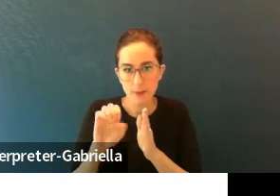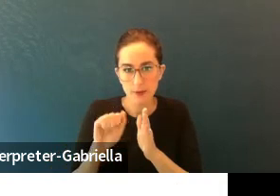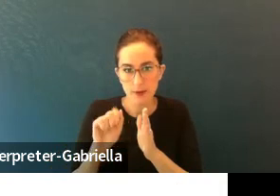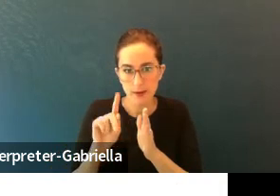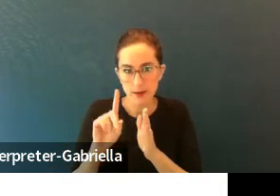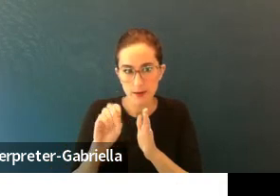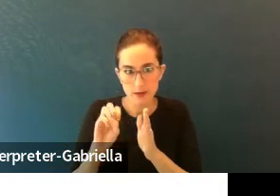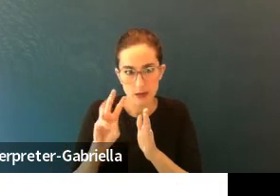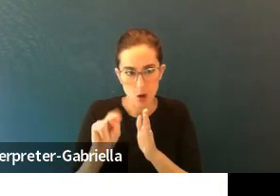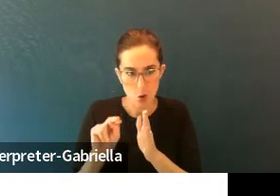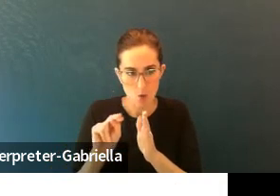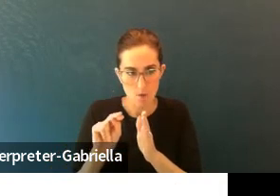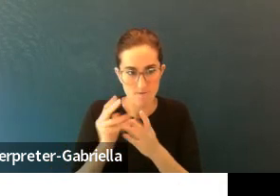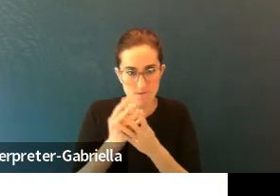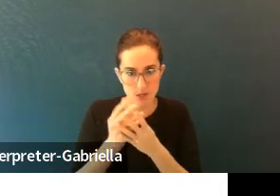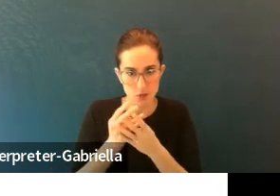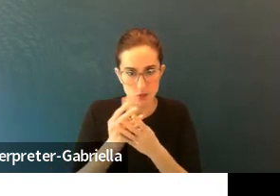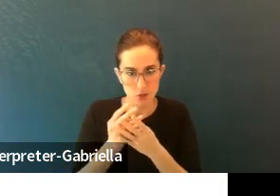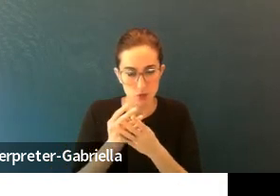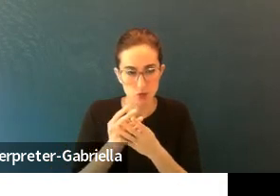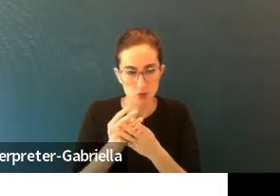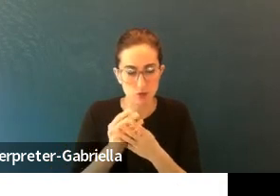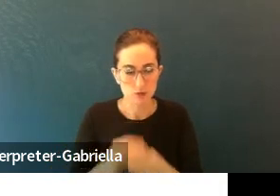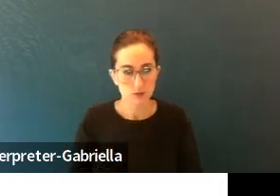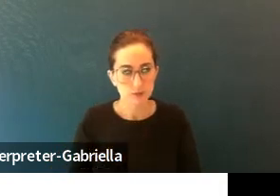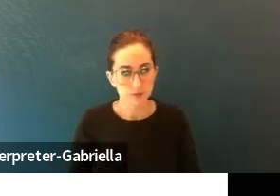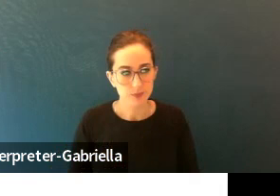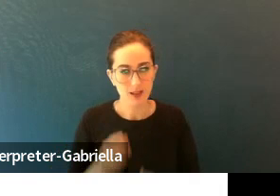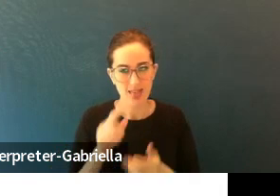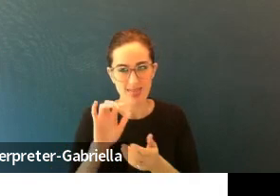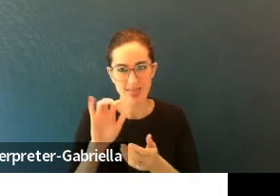I can remember I didn't have accounting courses, enrollment dashboard. Yeah. Yeah.